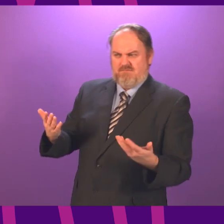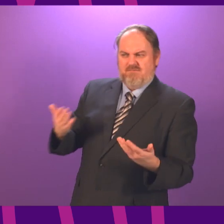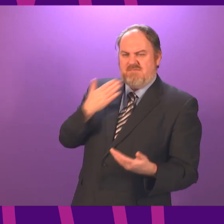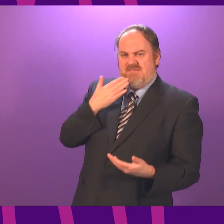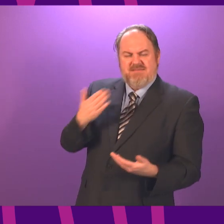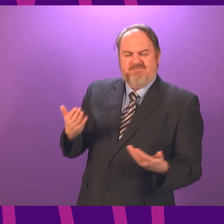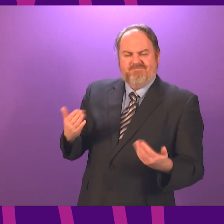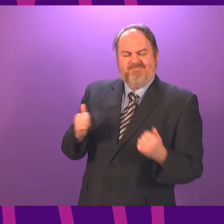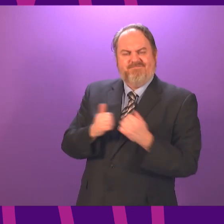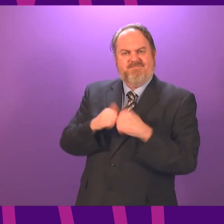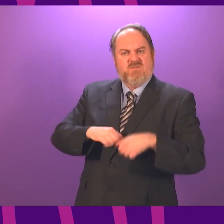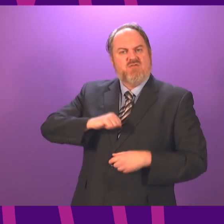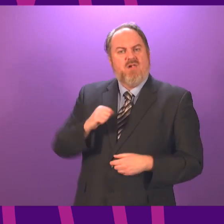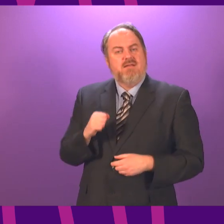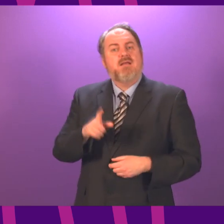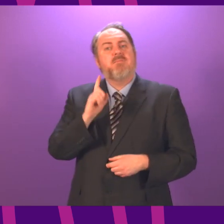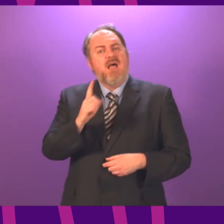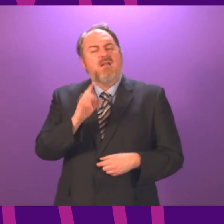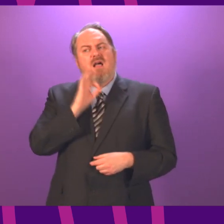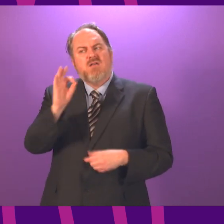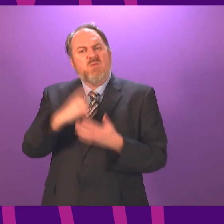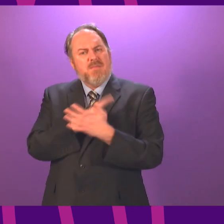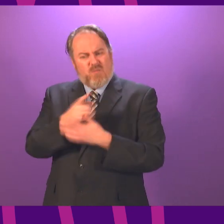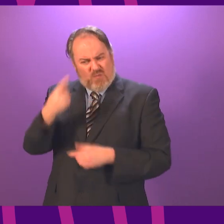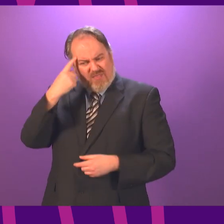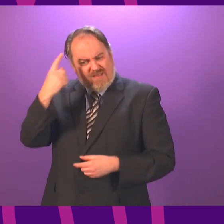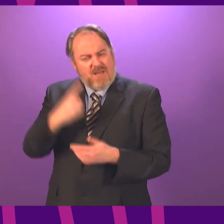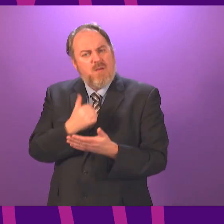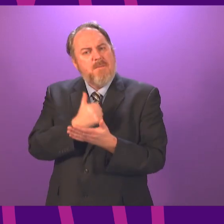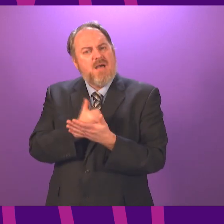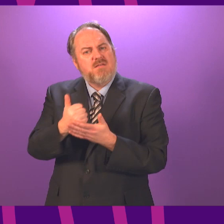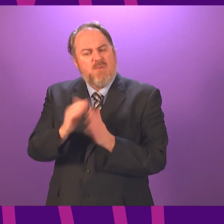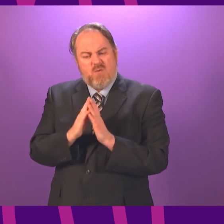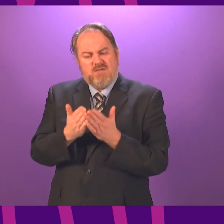certificates in relation not just to public services but to their potential use in the